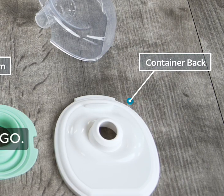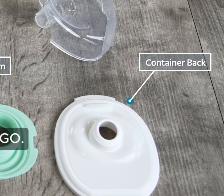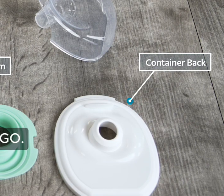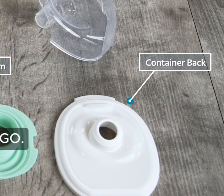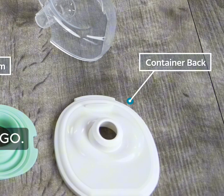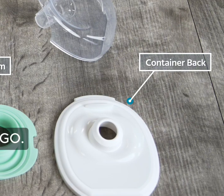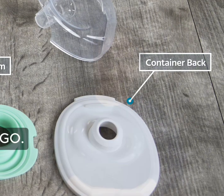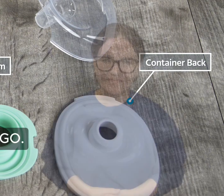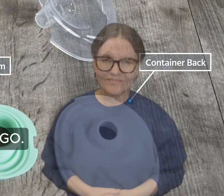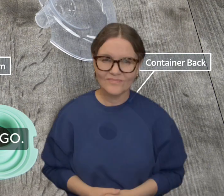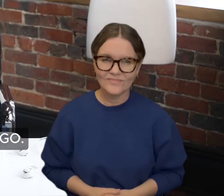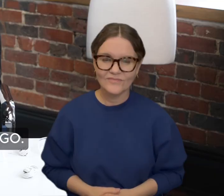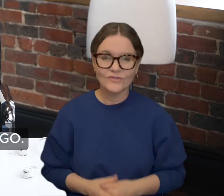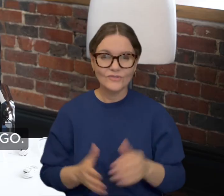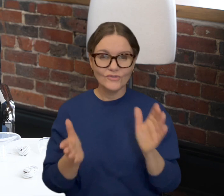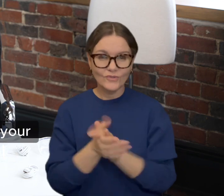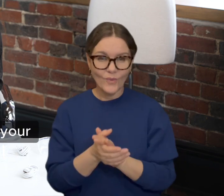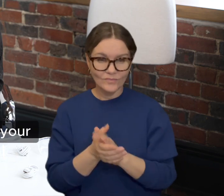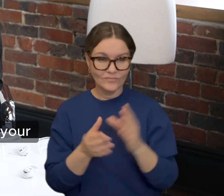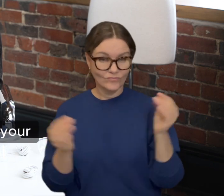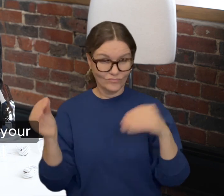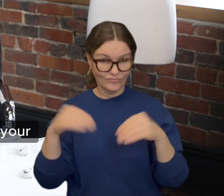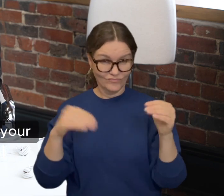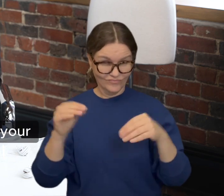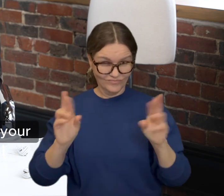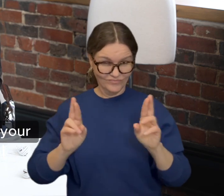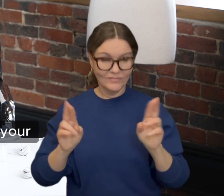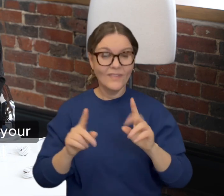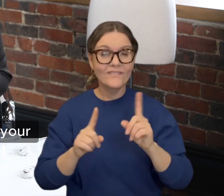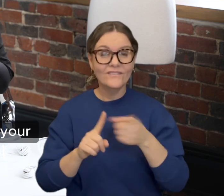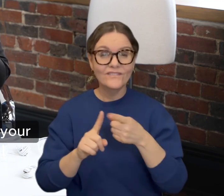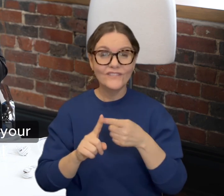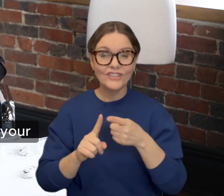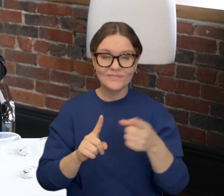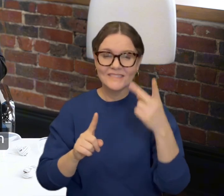let's assemble the Willow Go first you want to start with your container back